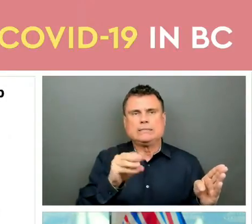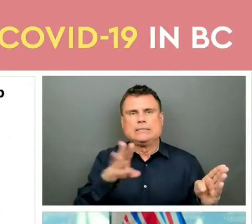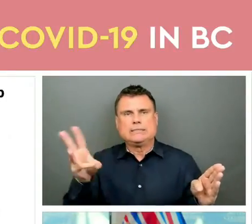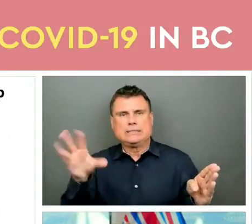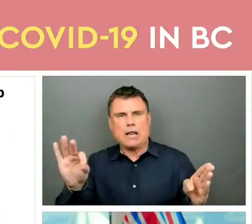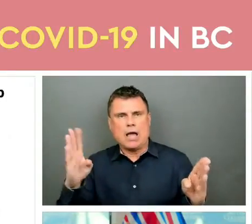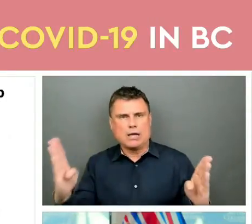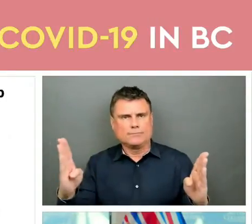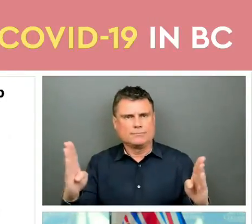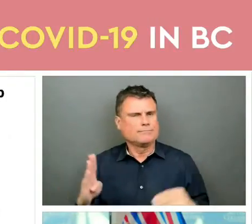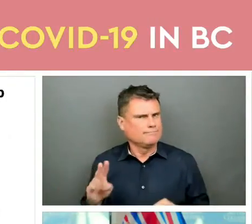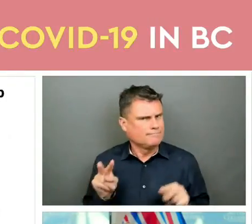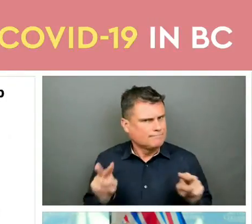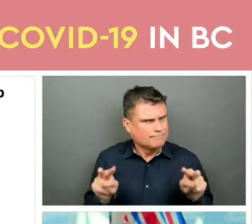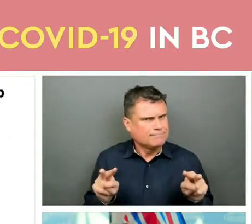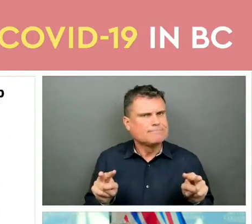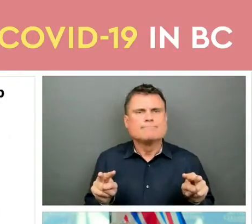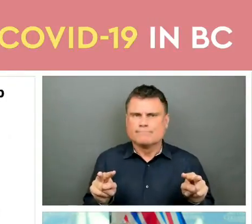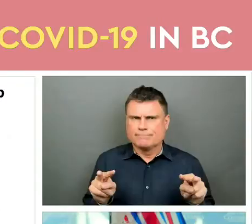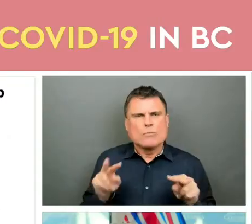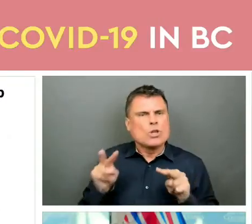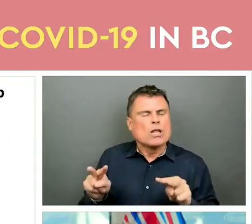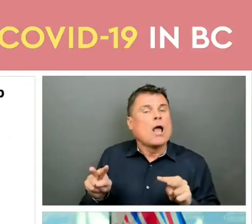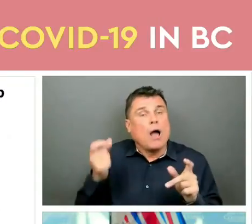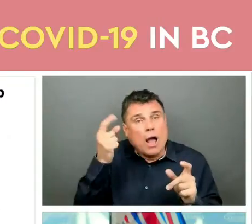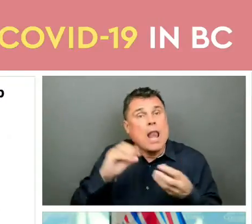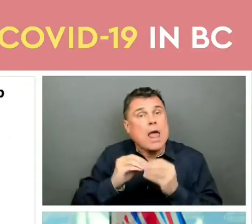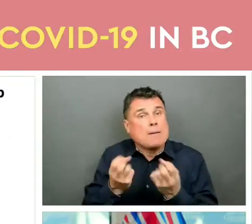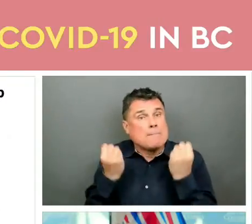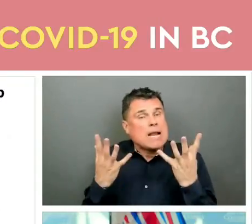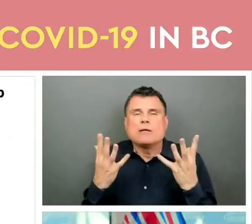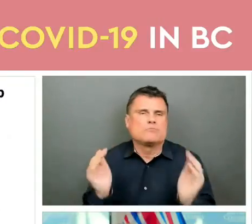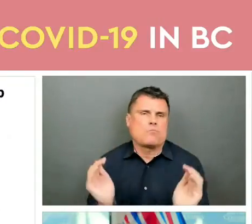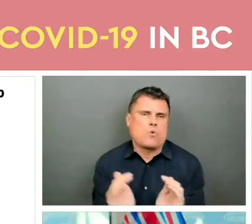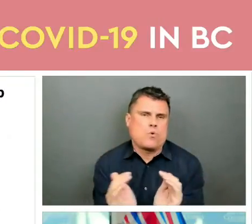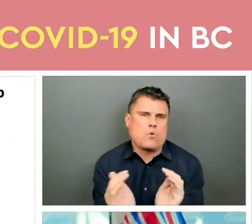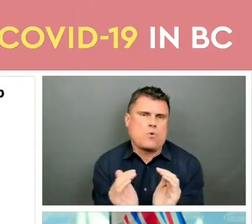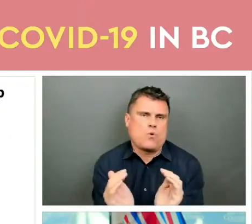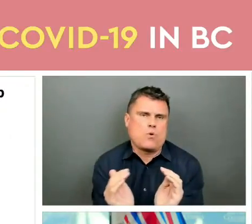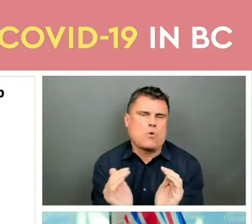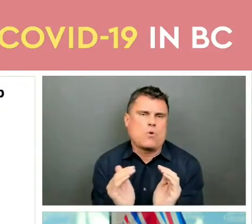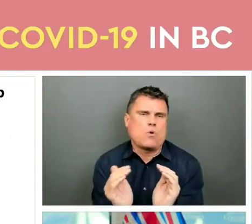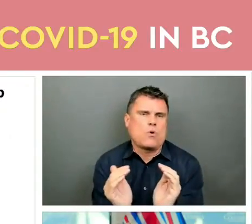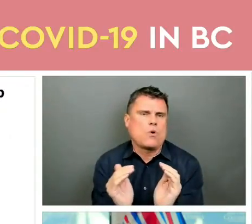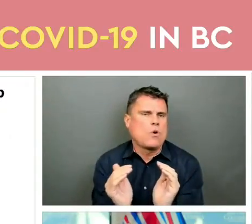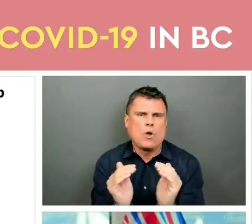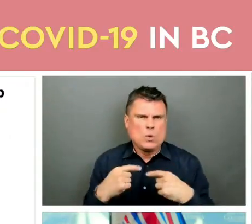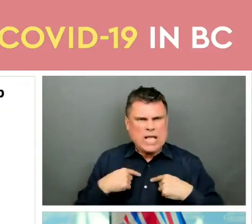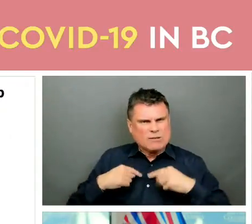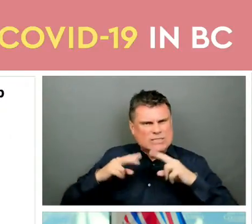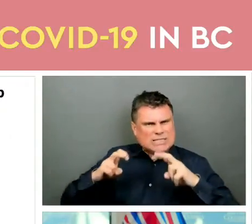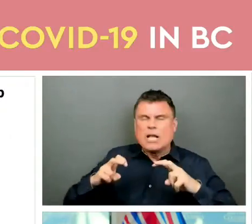small numbers of people. That means that those numbers are unstable and we can't be for sure, but it is a signal